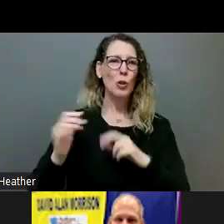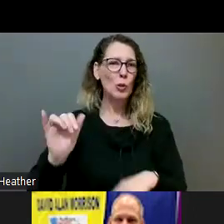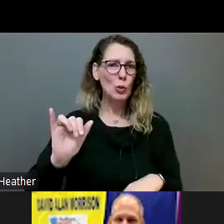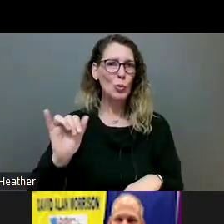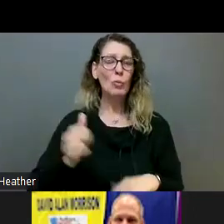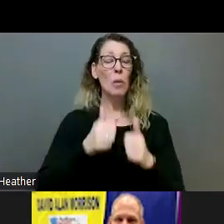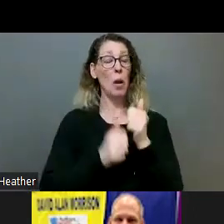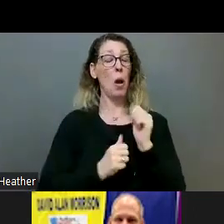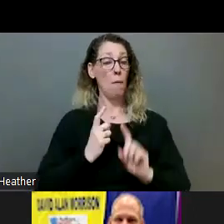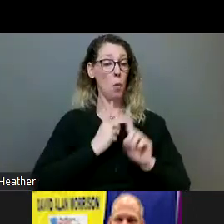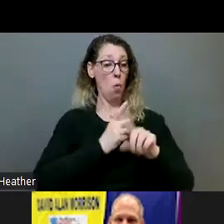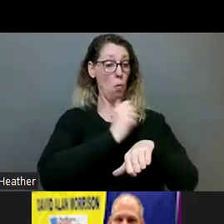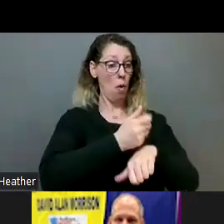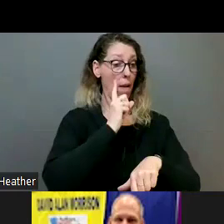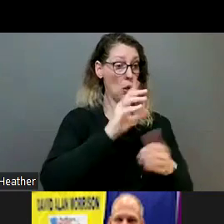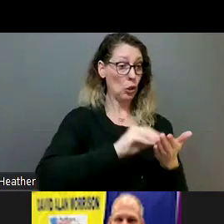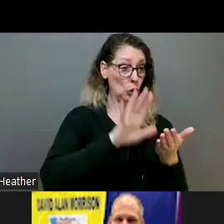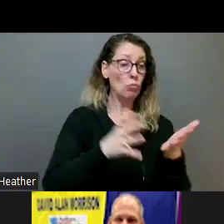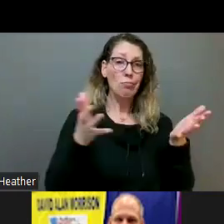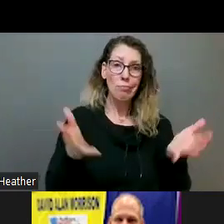for our students-increasing academic achievement,